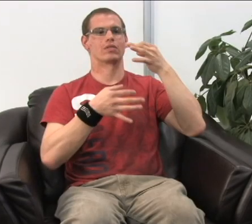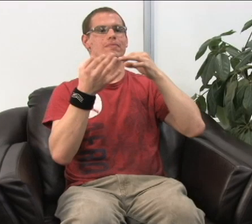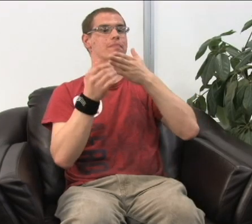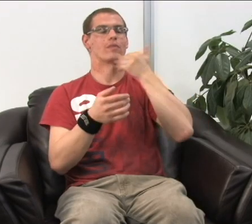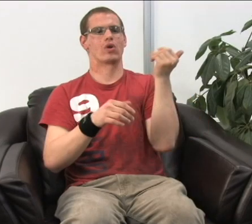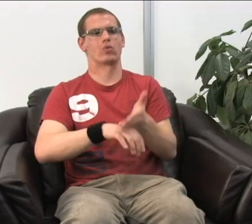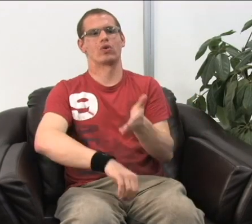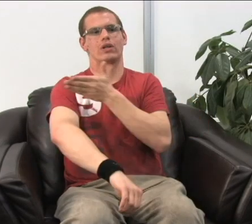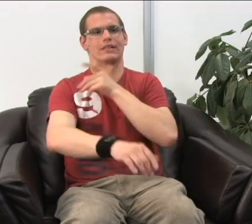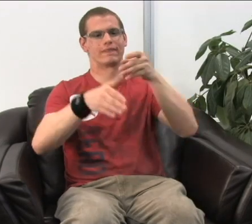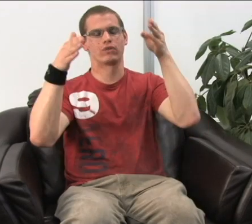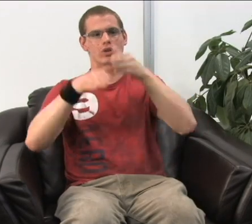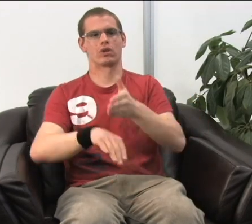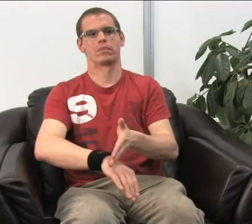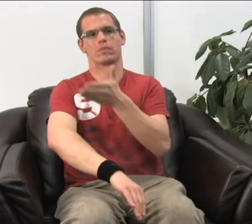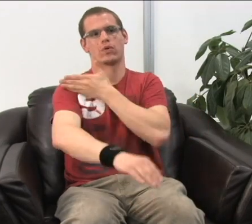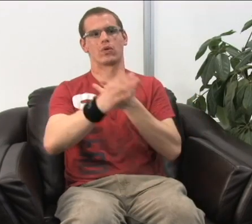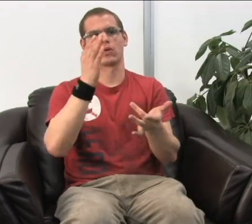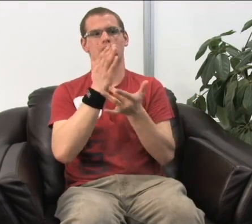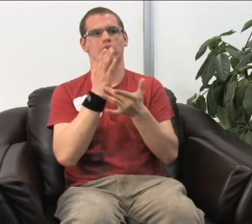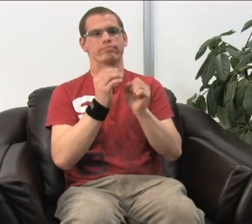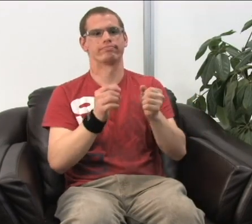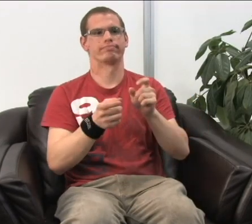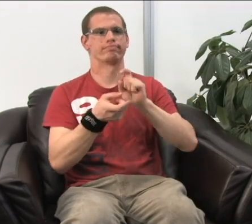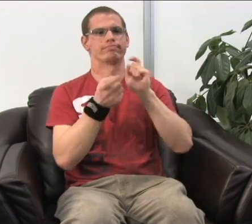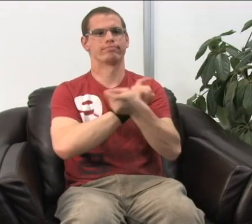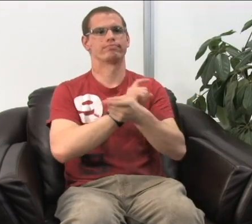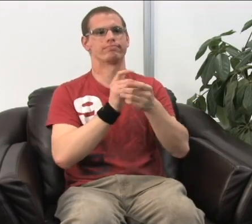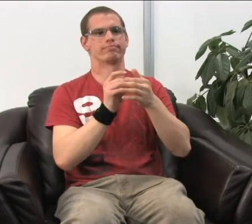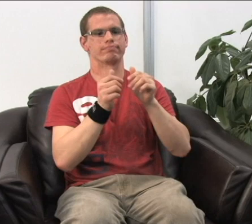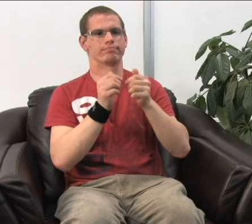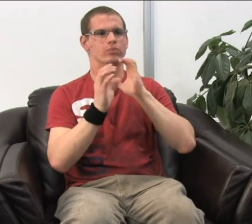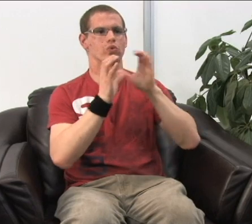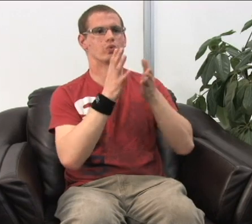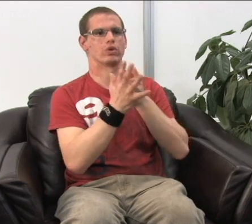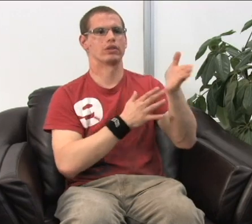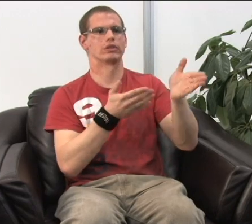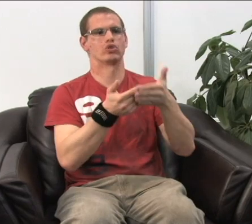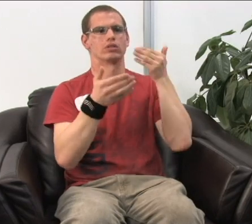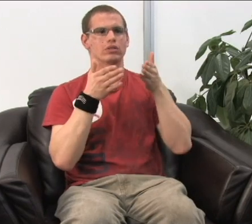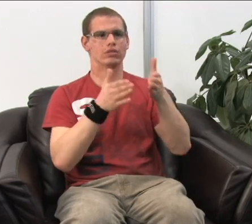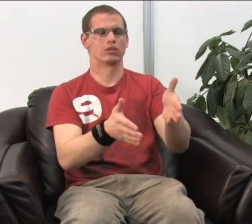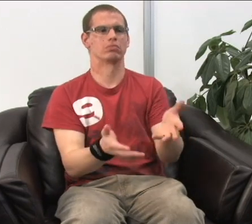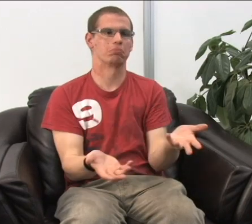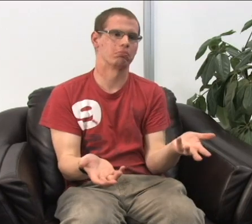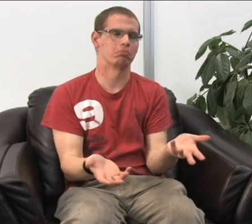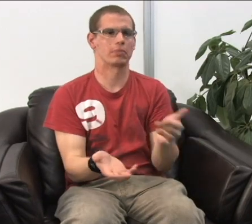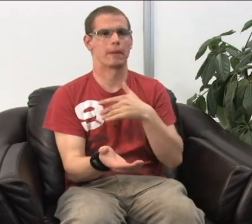I think the best thing to focus on would be technology. The changes to technology has helped to make